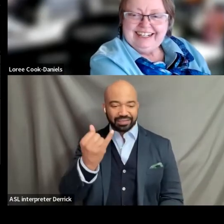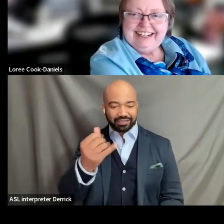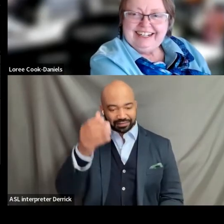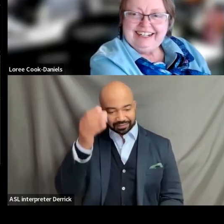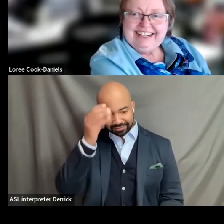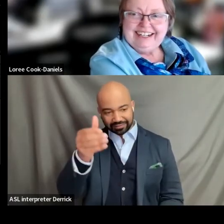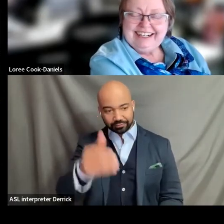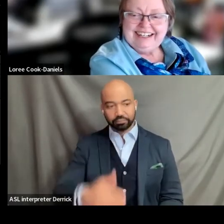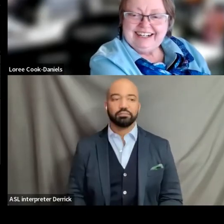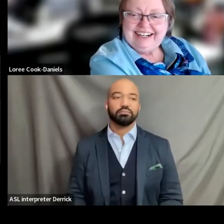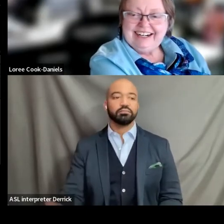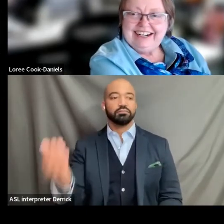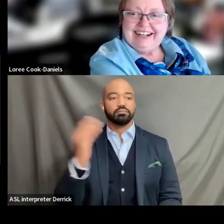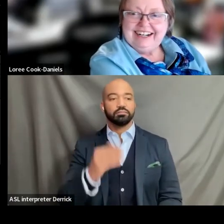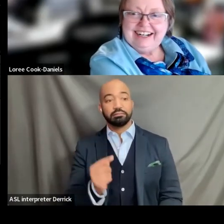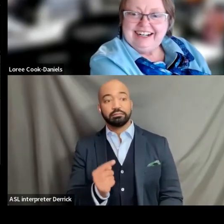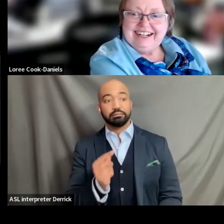There's vote on the other side of the screen.